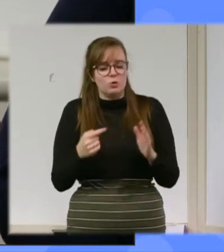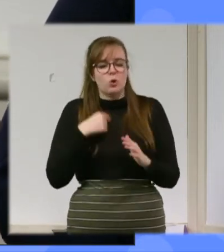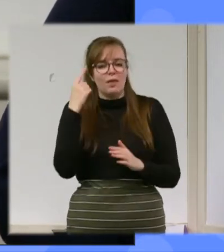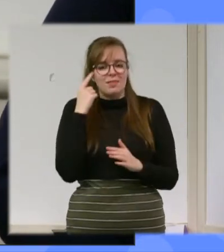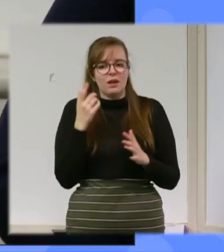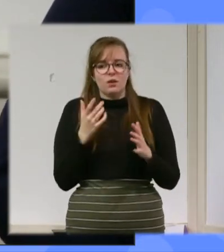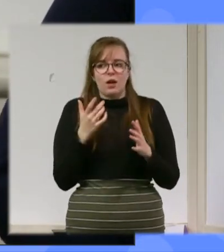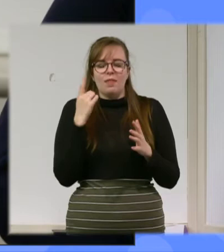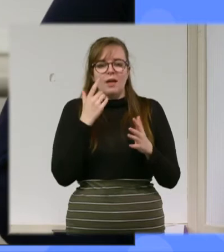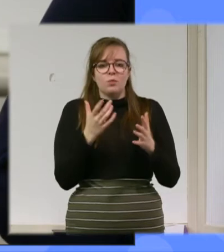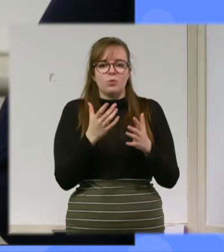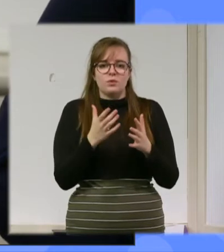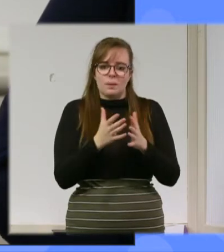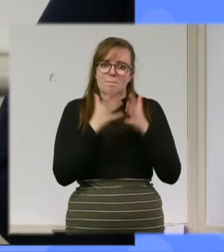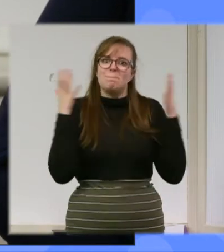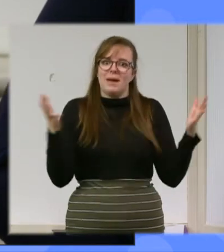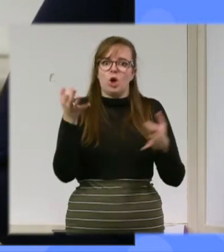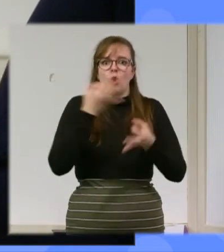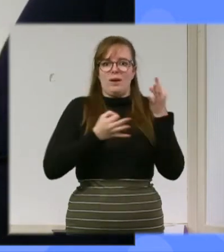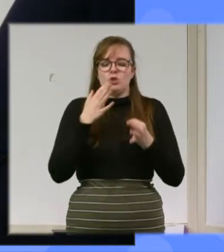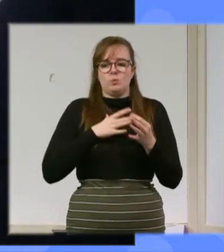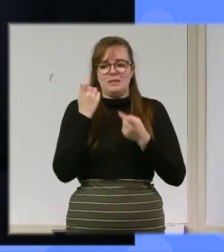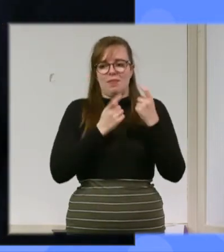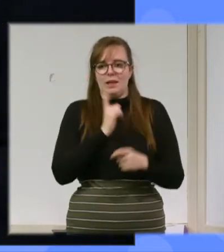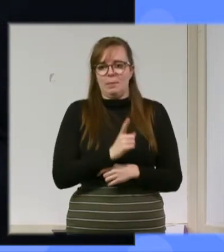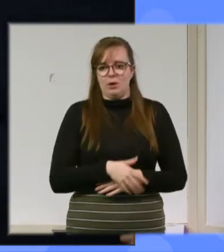are bigger more fundamental we should be focused on No thank you